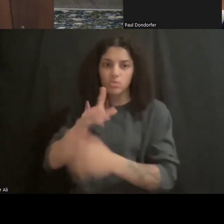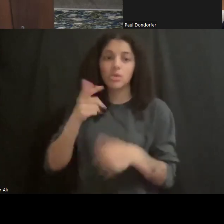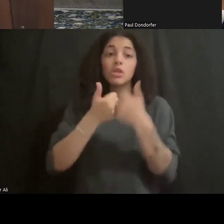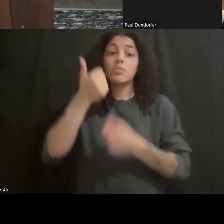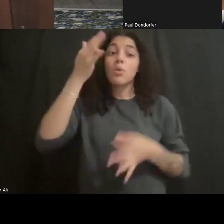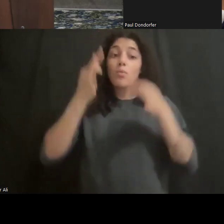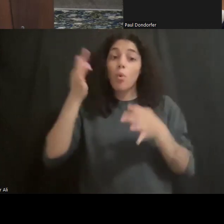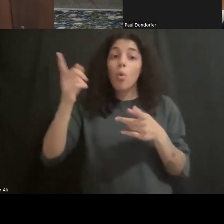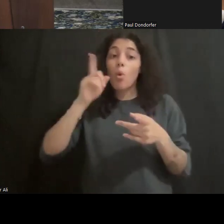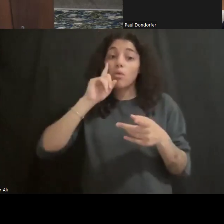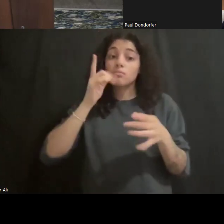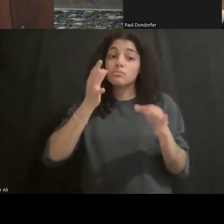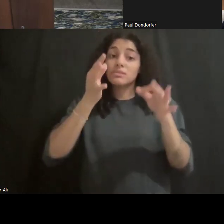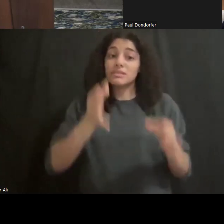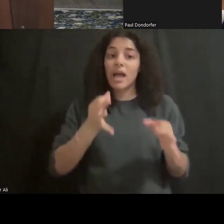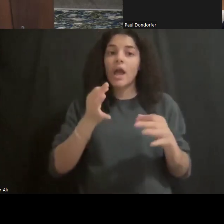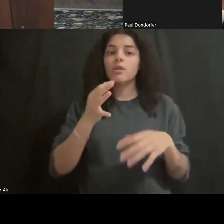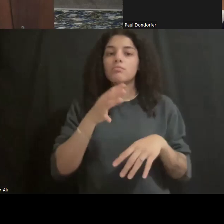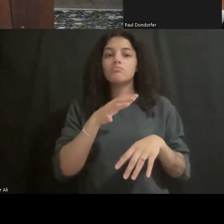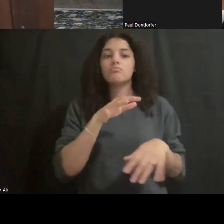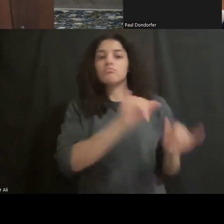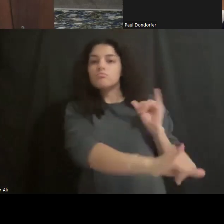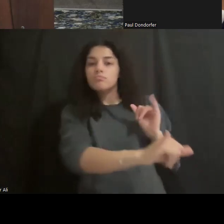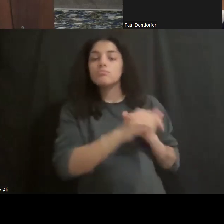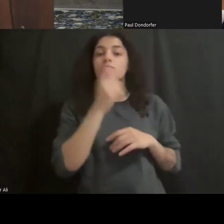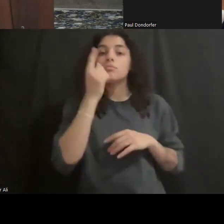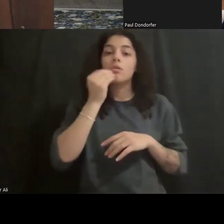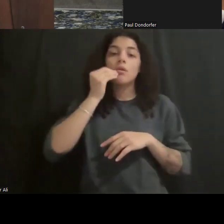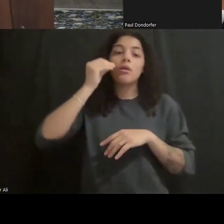has banned the creation and presence of homeless encampments in parks and public areas Those in